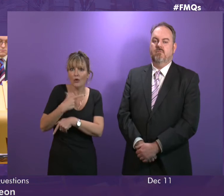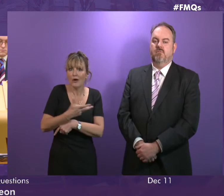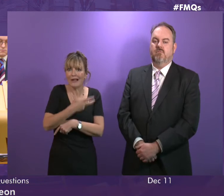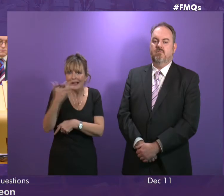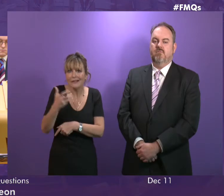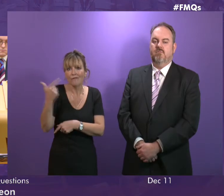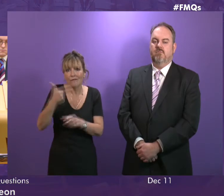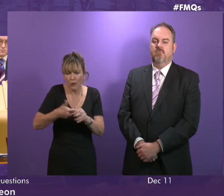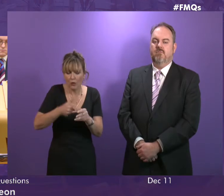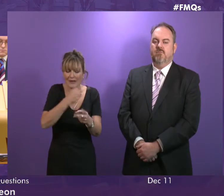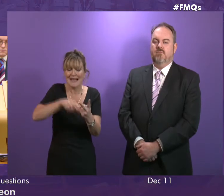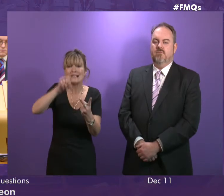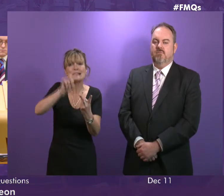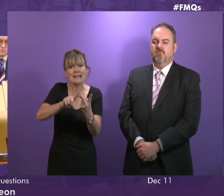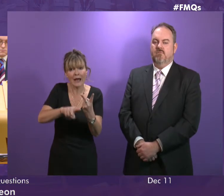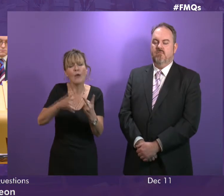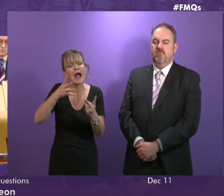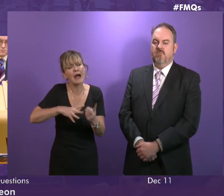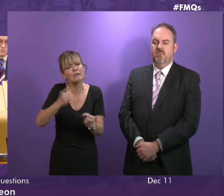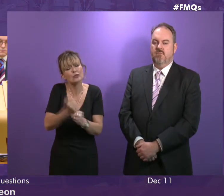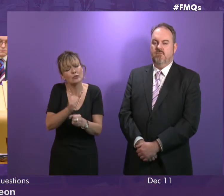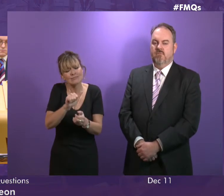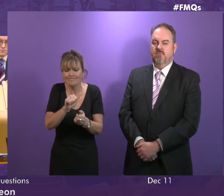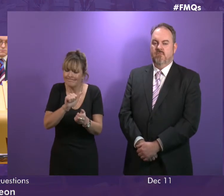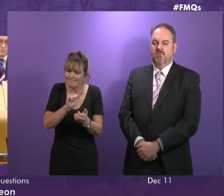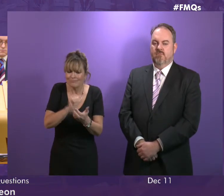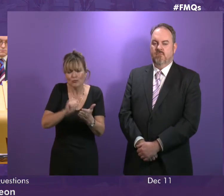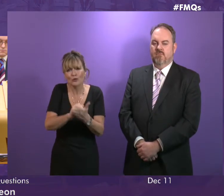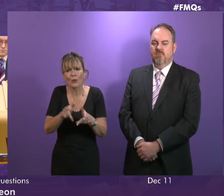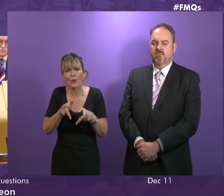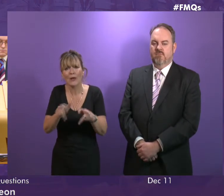a way that is just and fair, so that we do not leave people behind. That is why we have